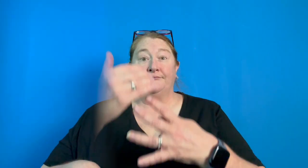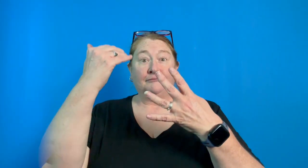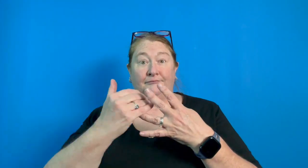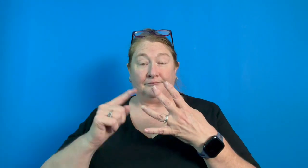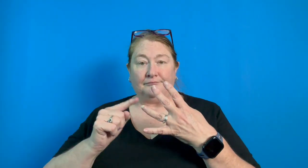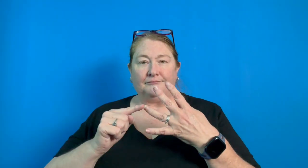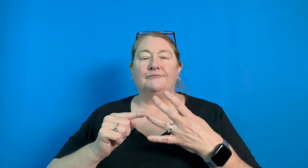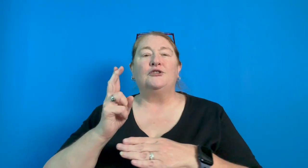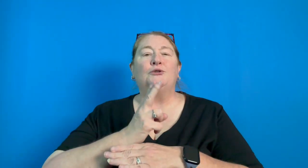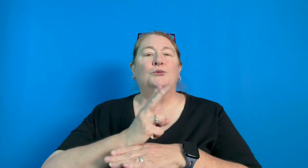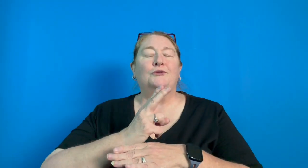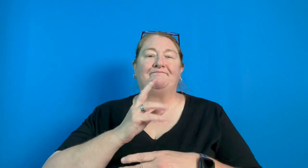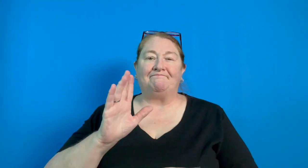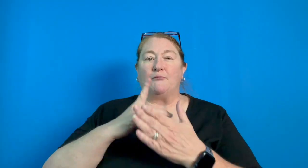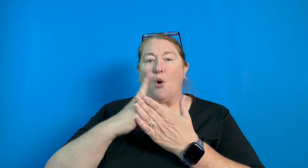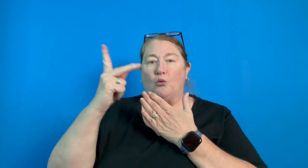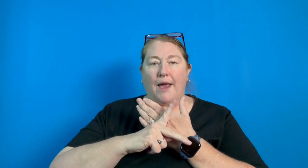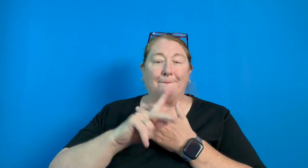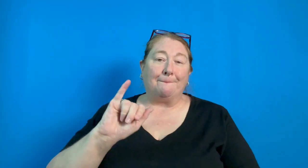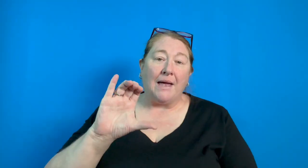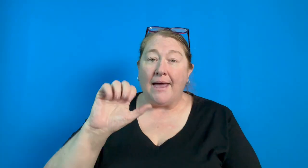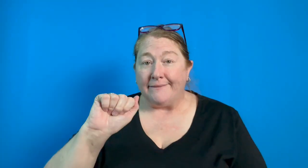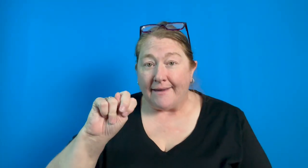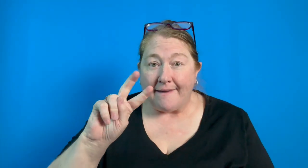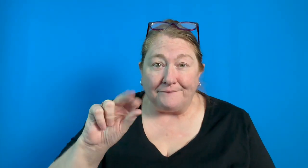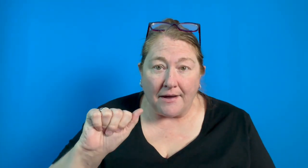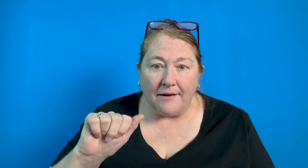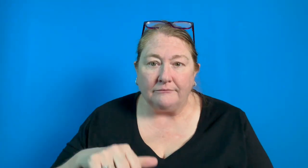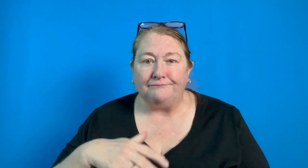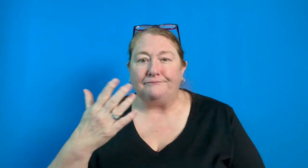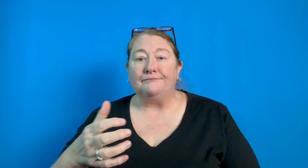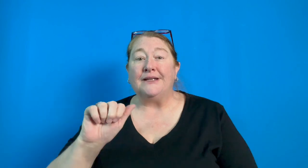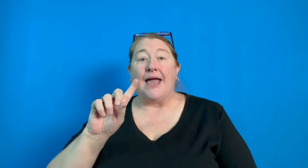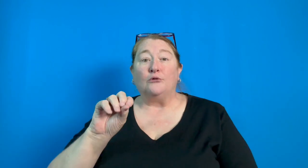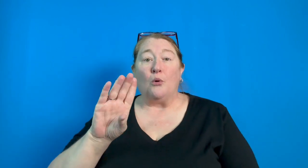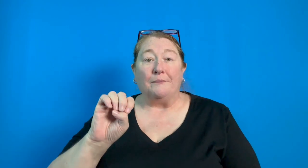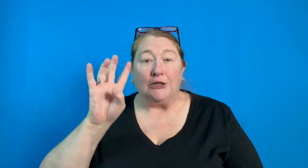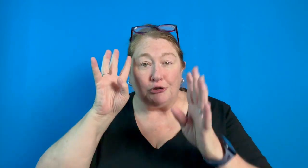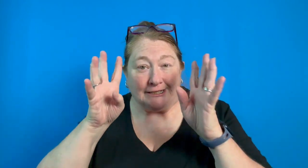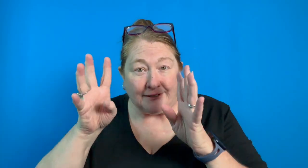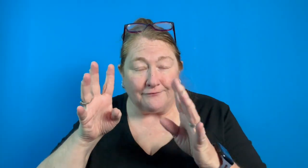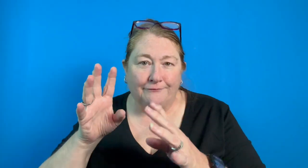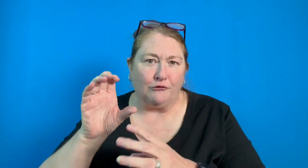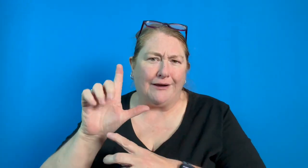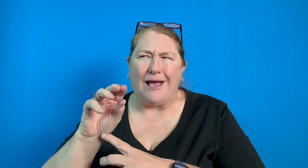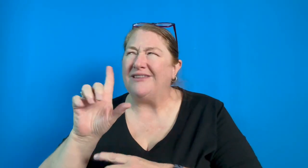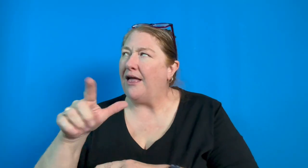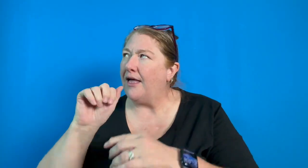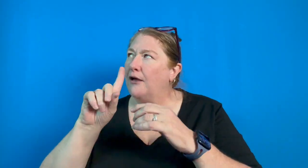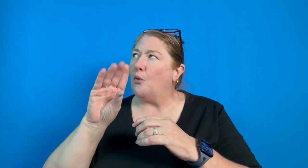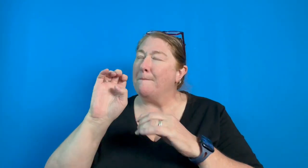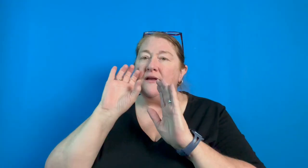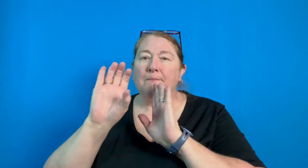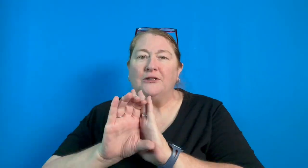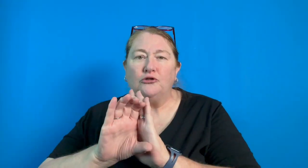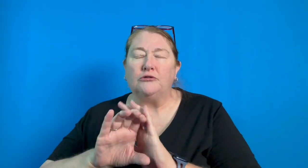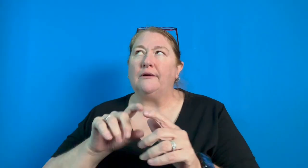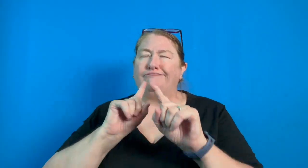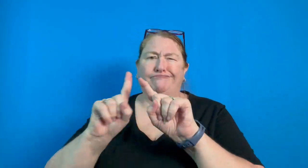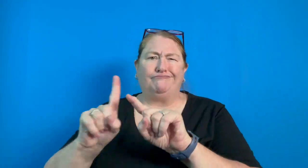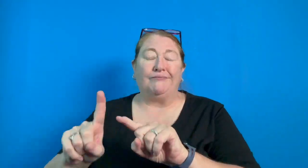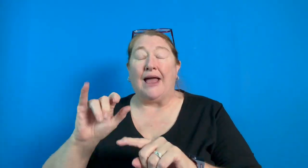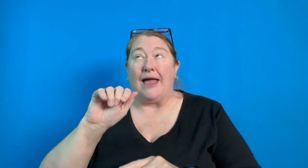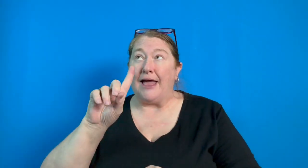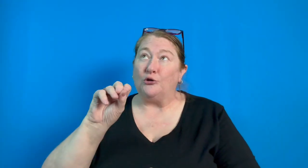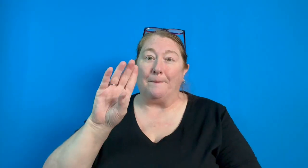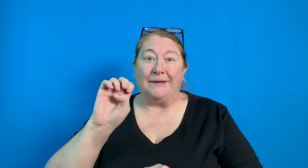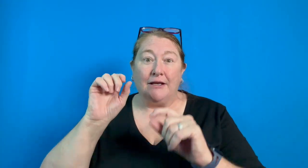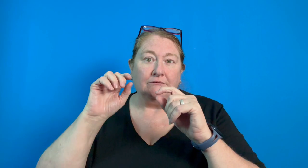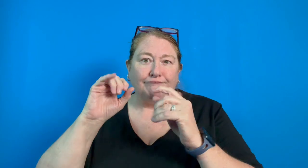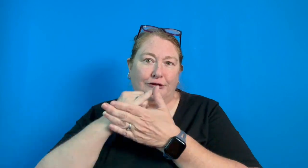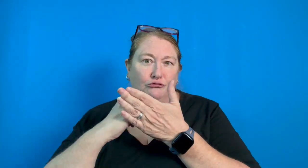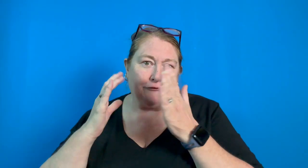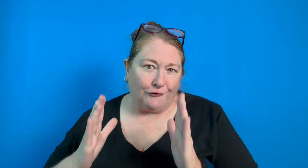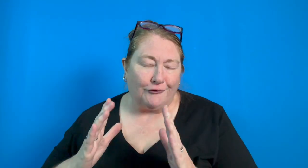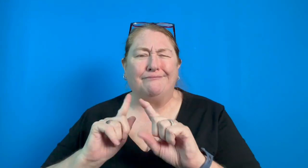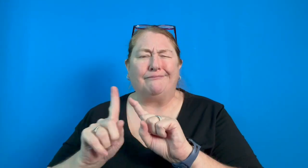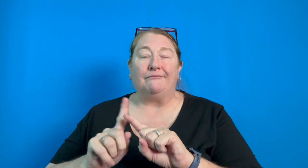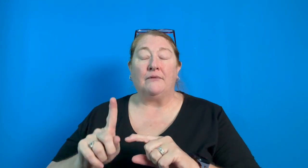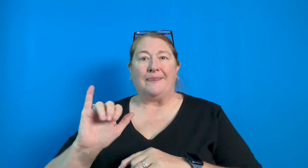3. Use programs such as Canva, Adobe Creative Cloud - like Adobe Photoshop, Adobe Illustrator, etc.